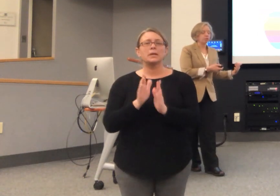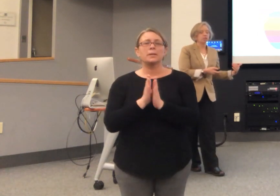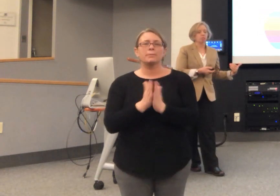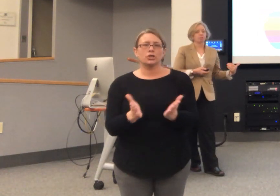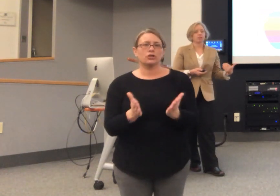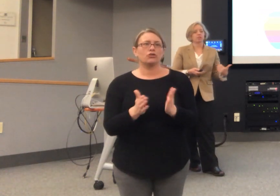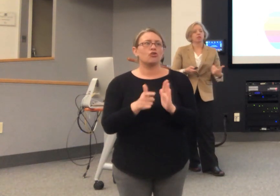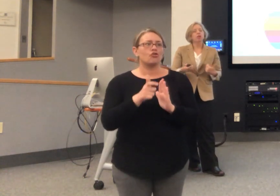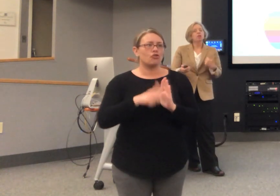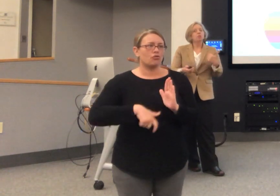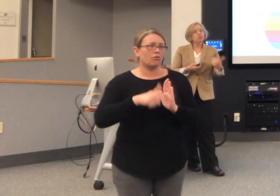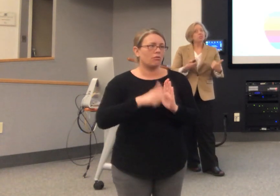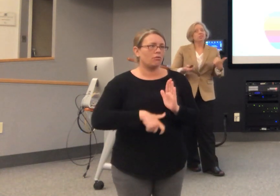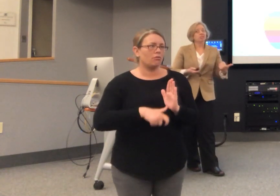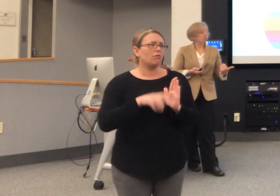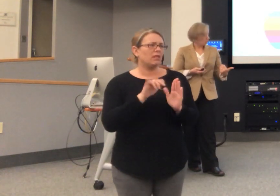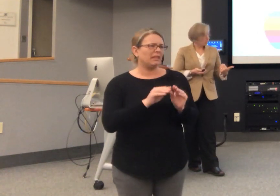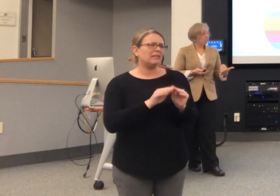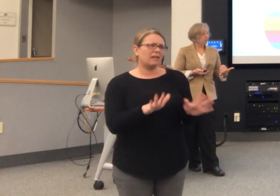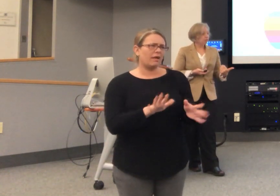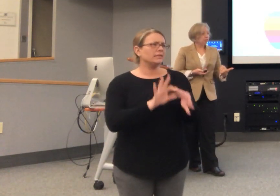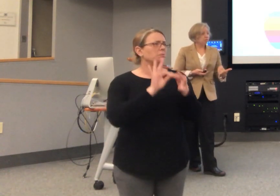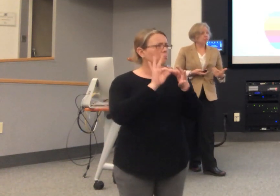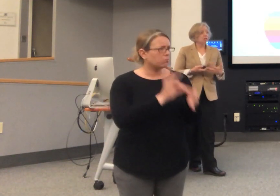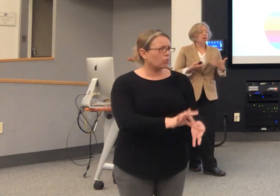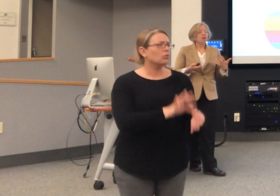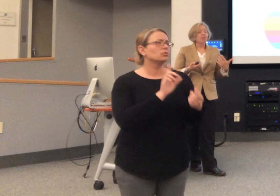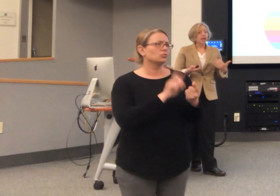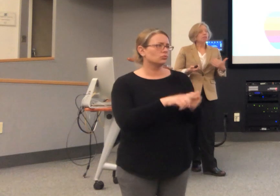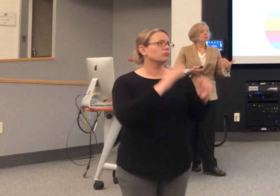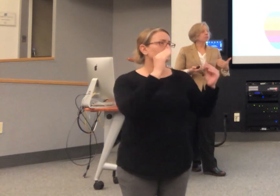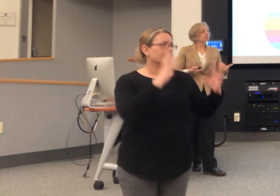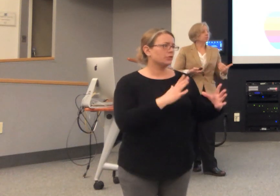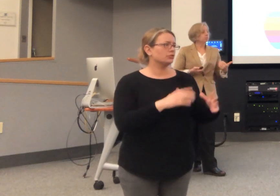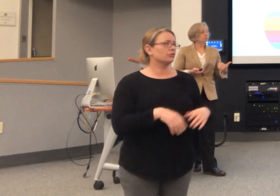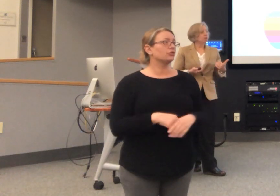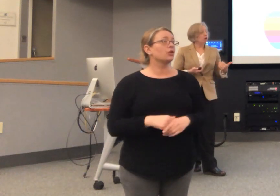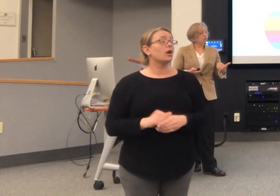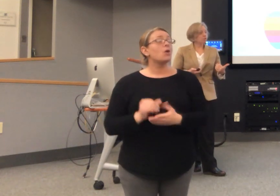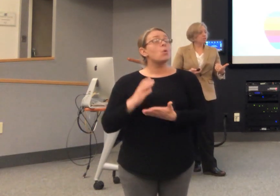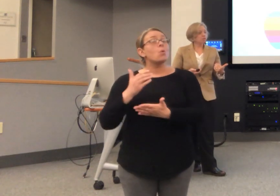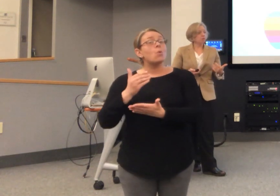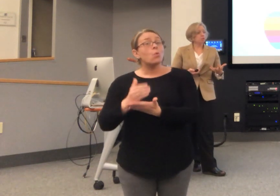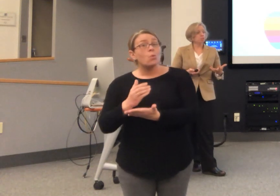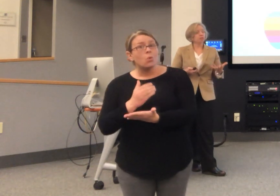that belongs to the professor. Once you get into course materials, that can be a little hard to distinguish